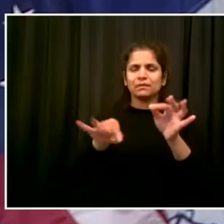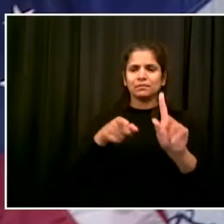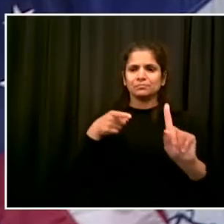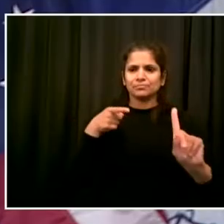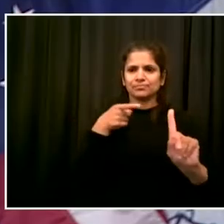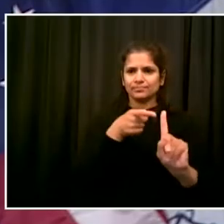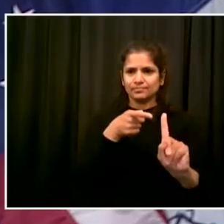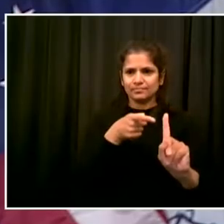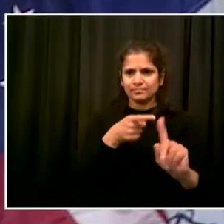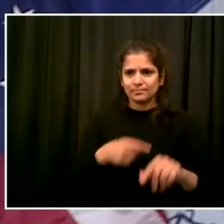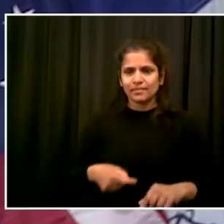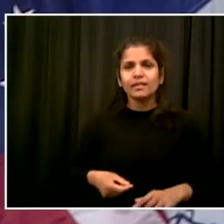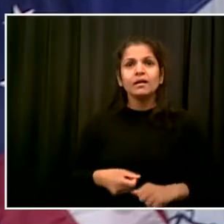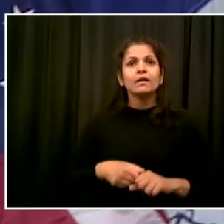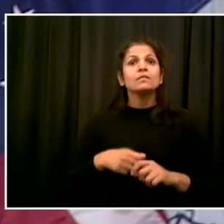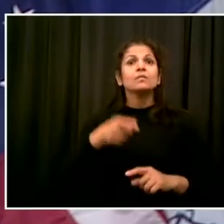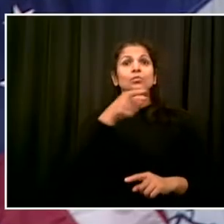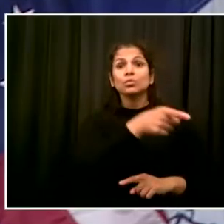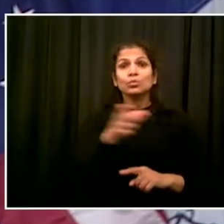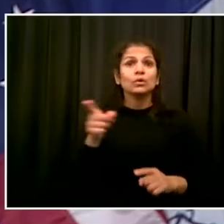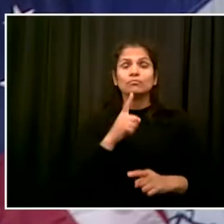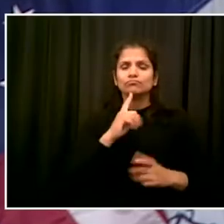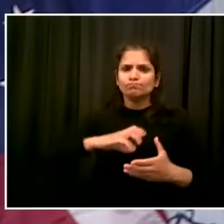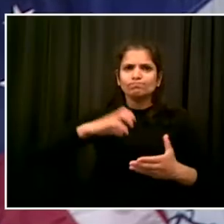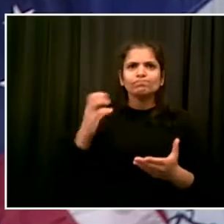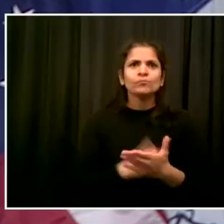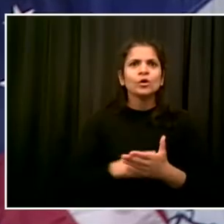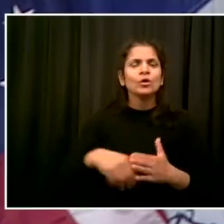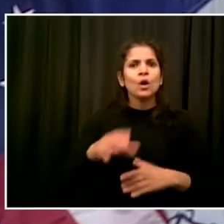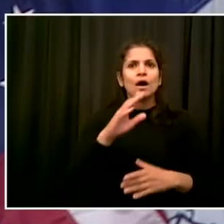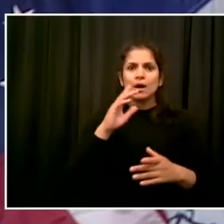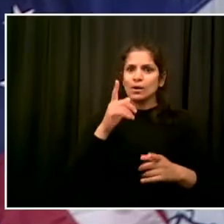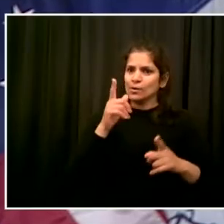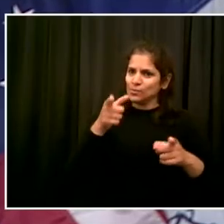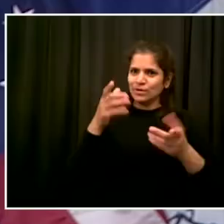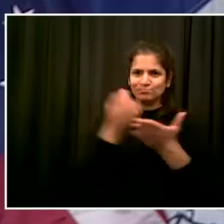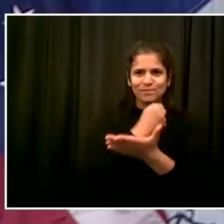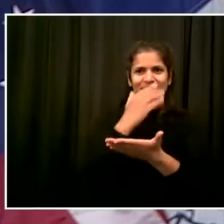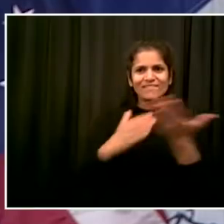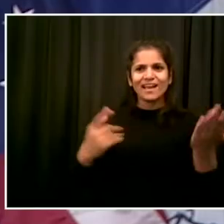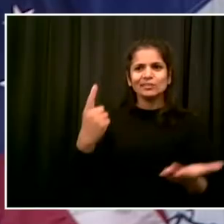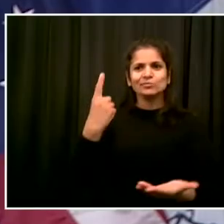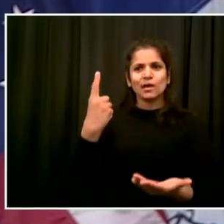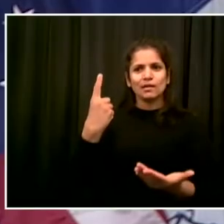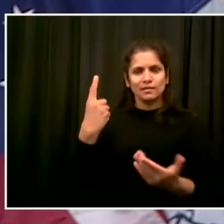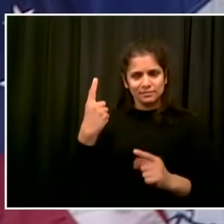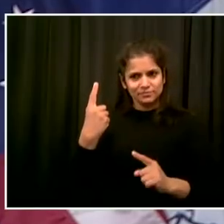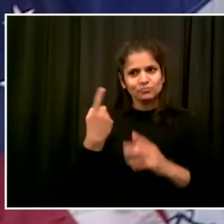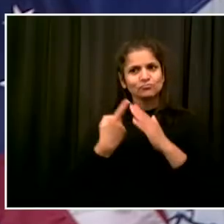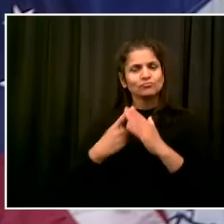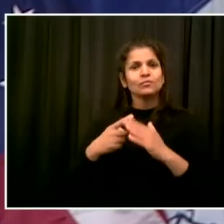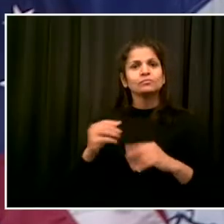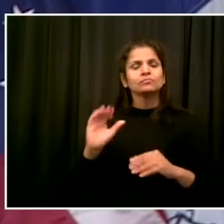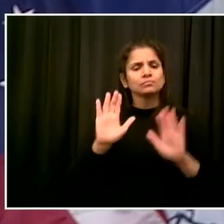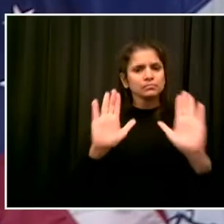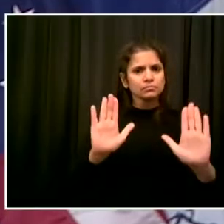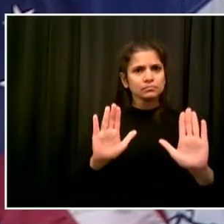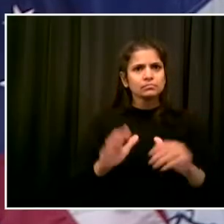THE CITY.